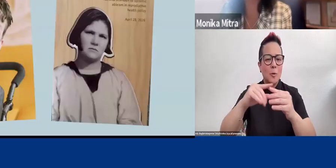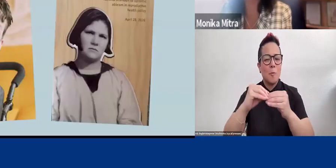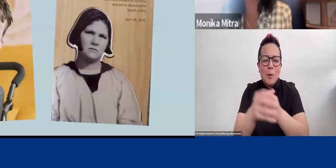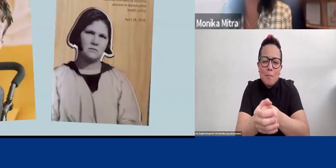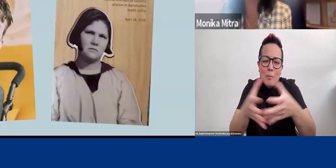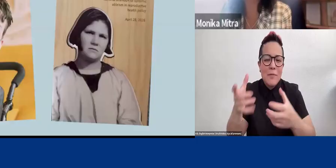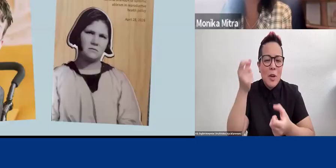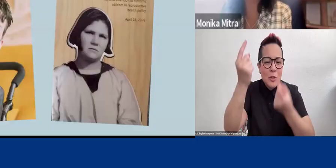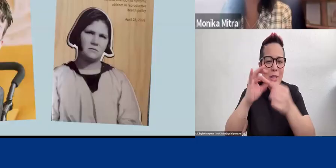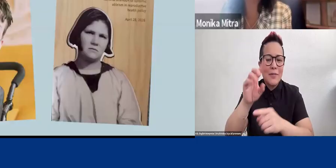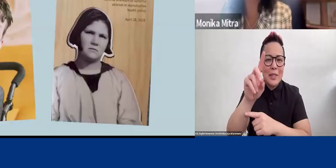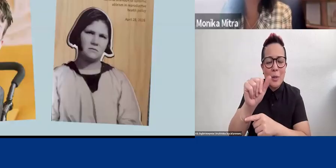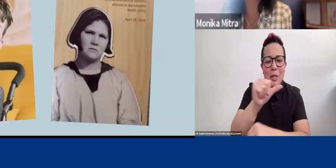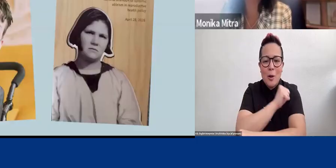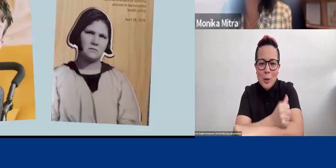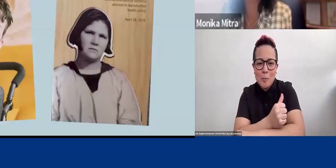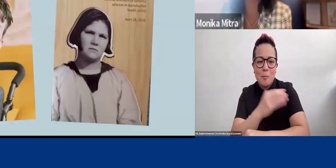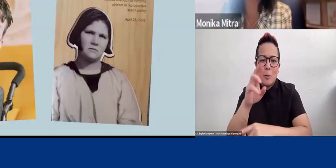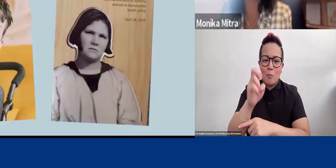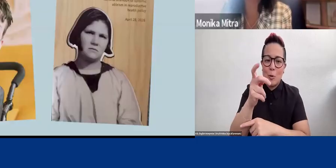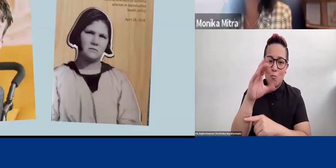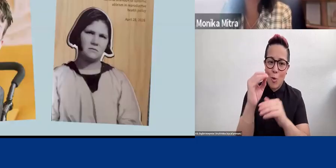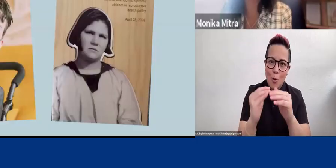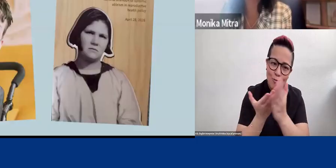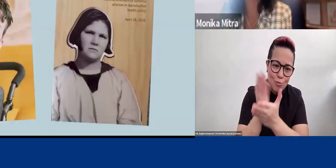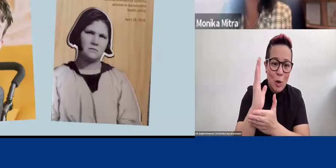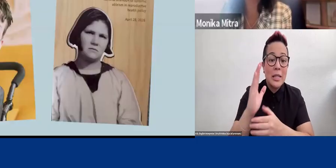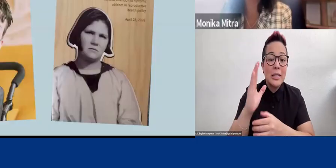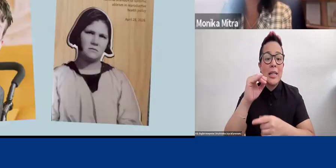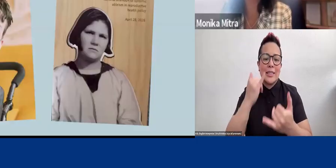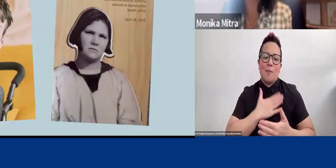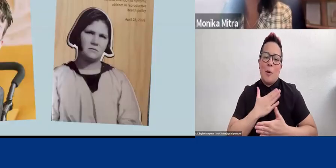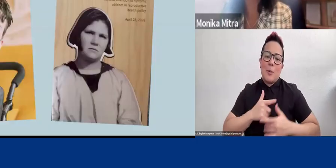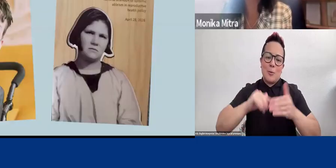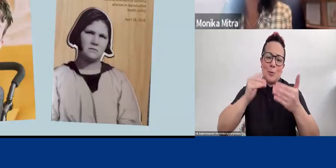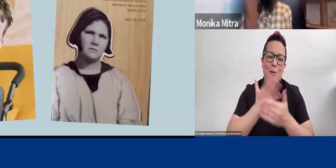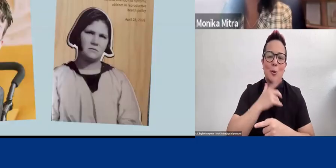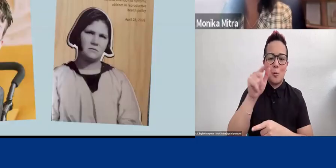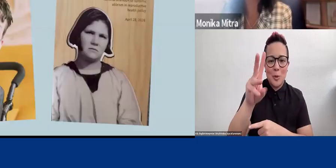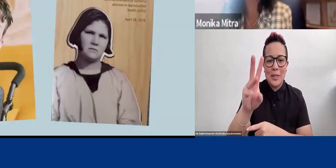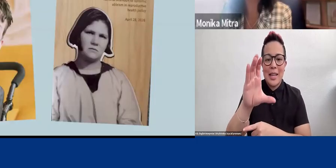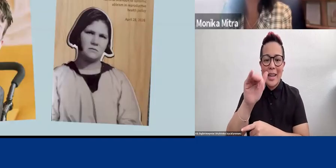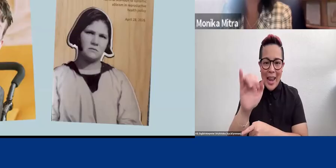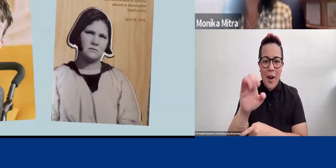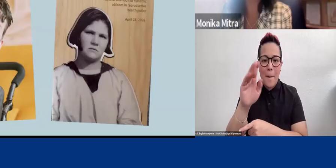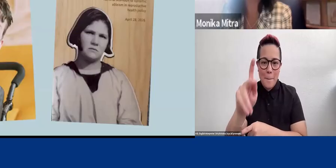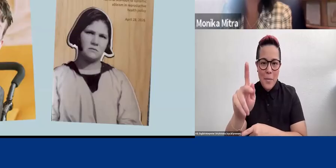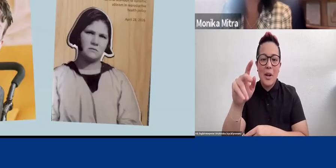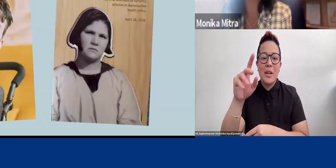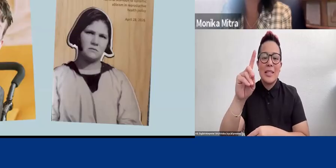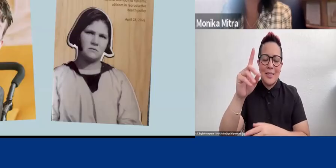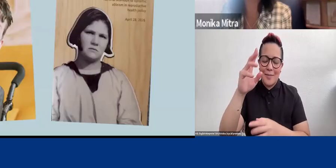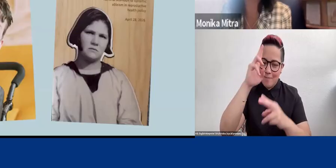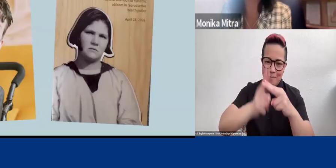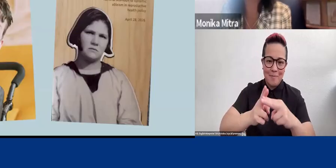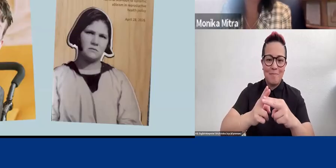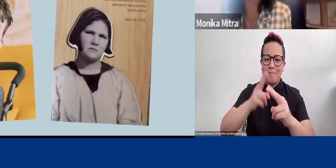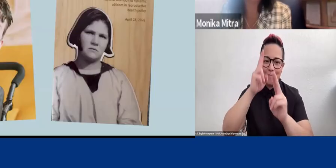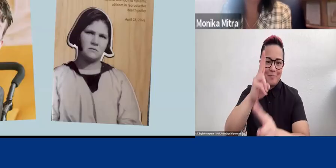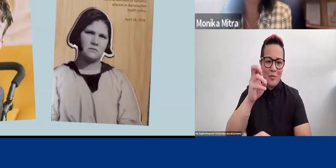our 2026 Carrie Buck Distinguished Fellow, Evan Sweeney. Evan is a trans disabled sexual health educator